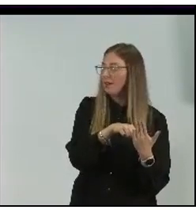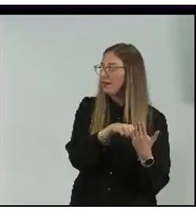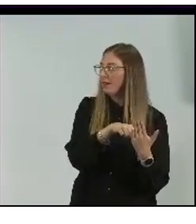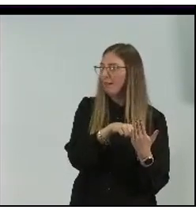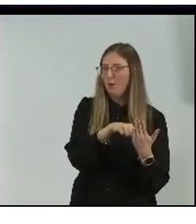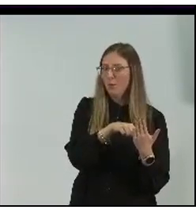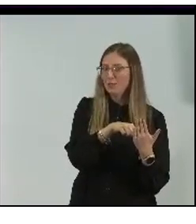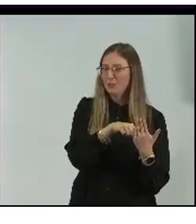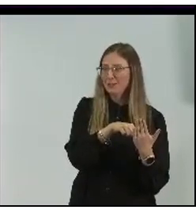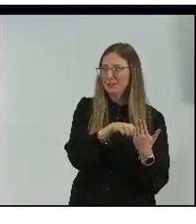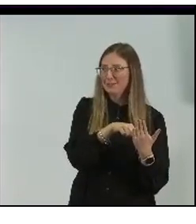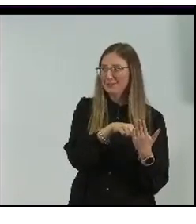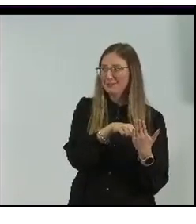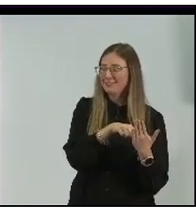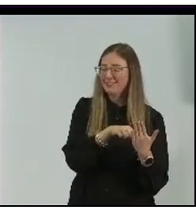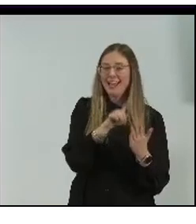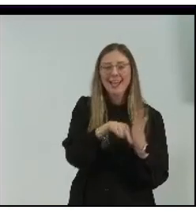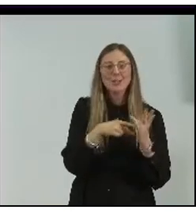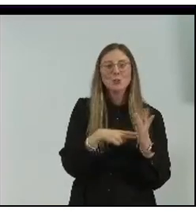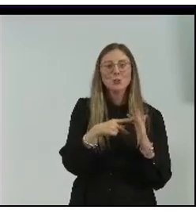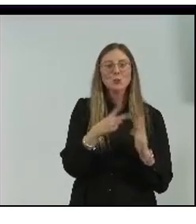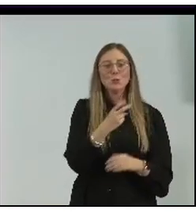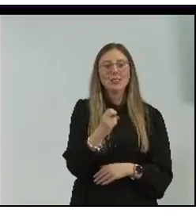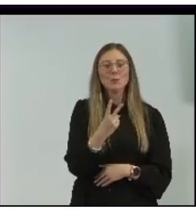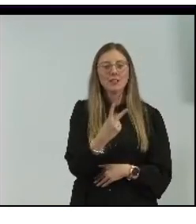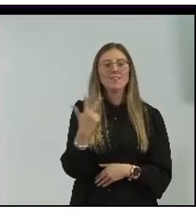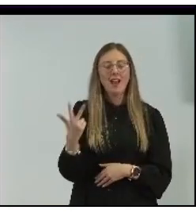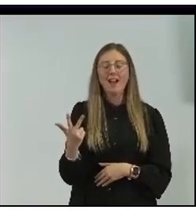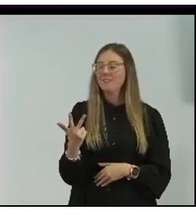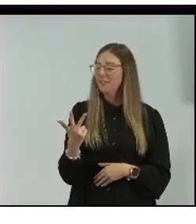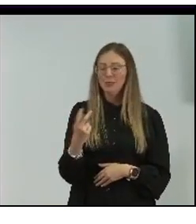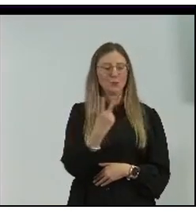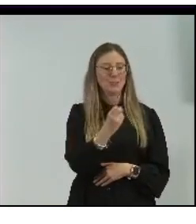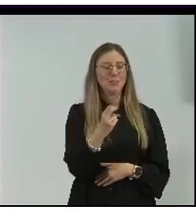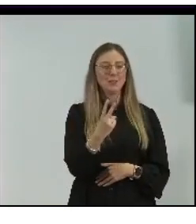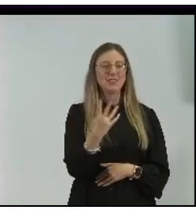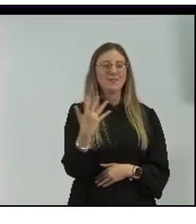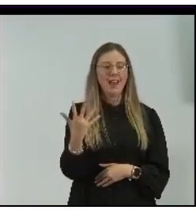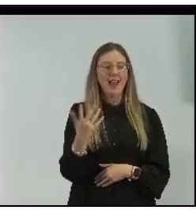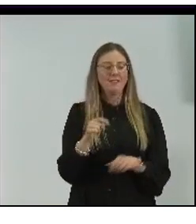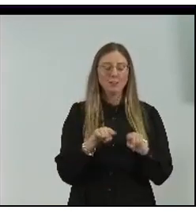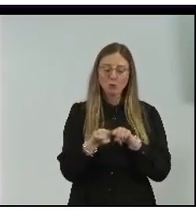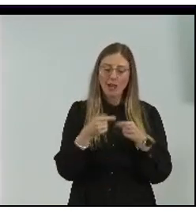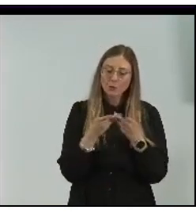I think, you know, this June 2025 date is really helping broaden that conversation as well.